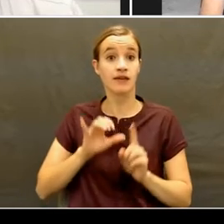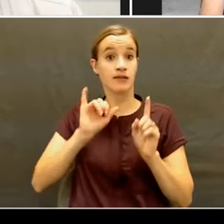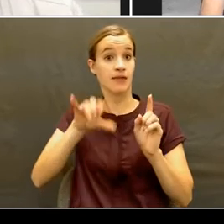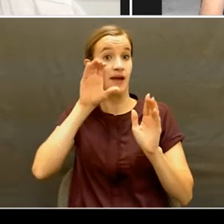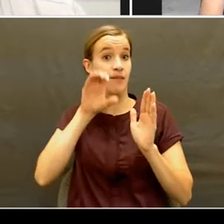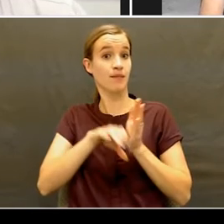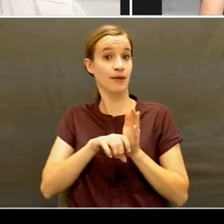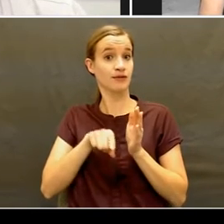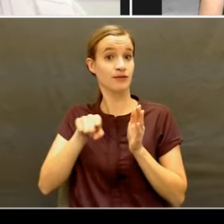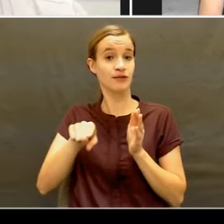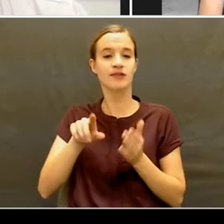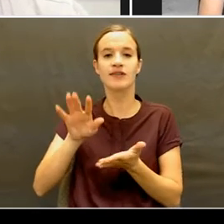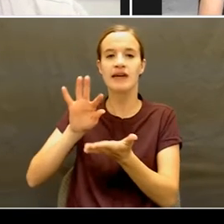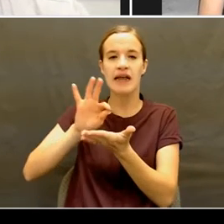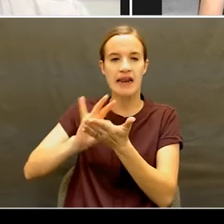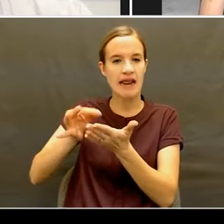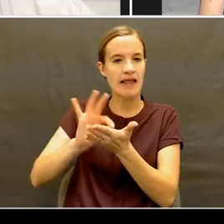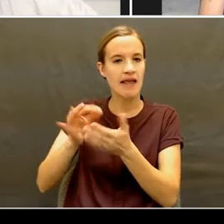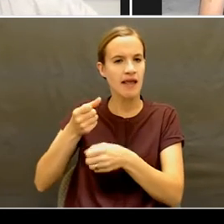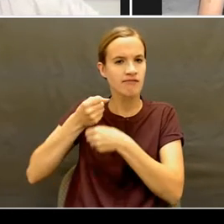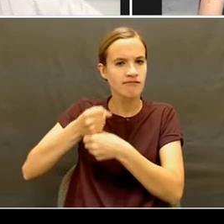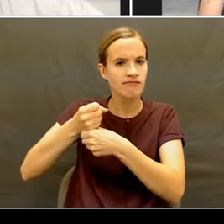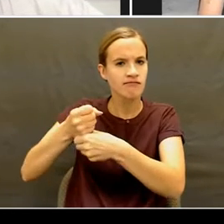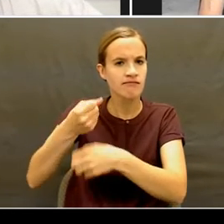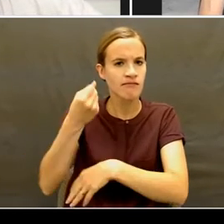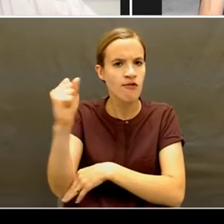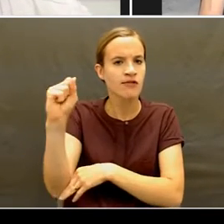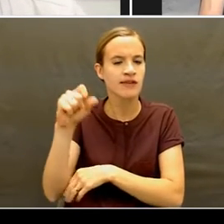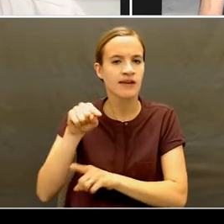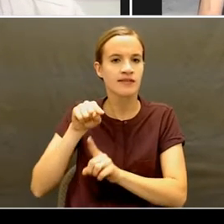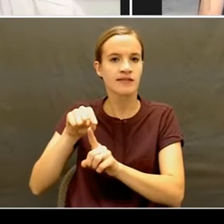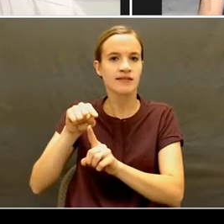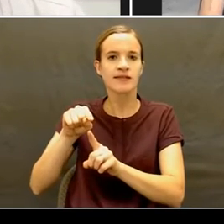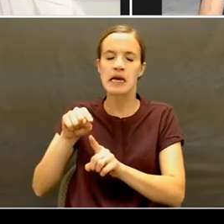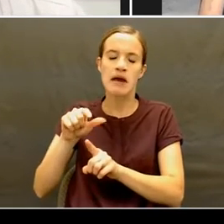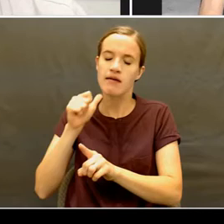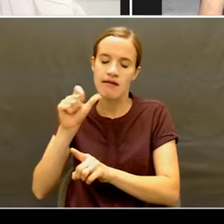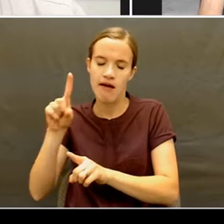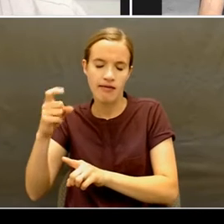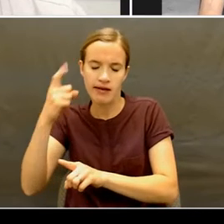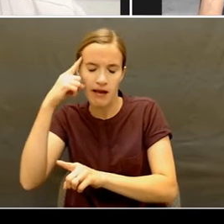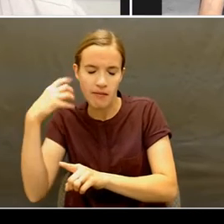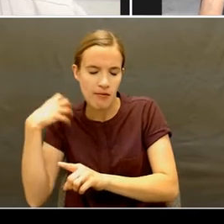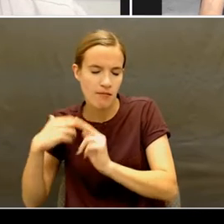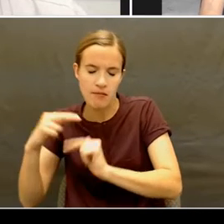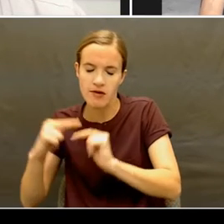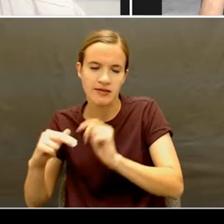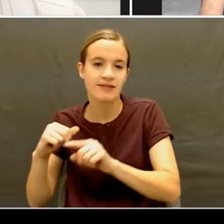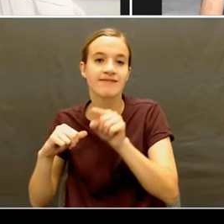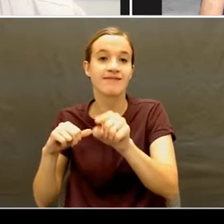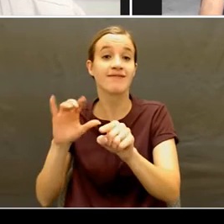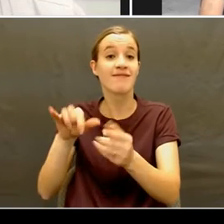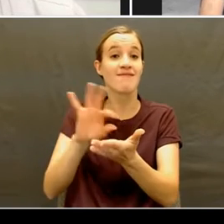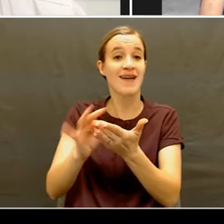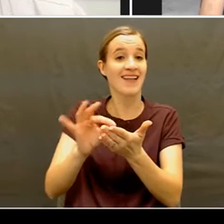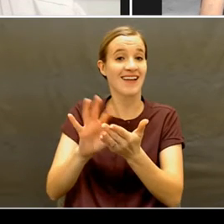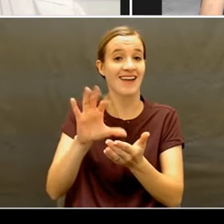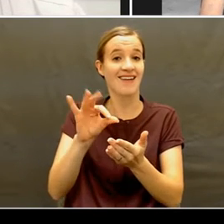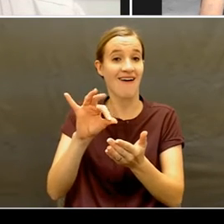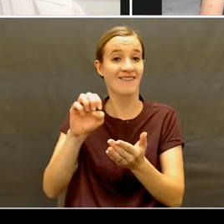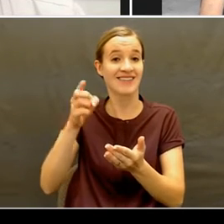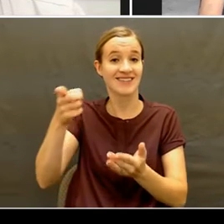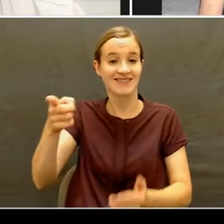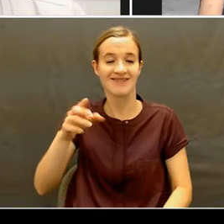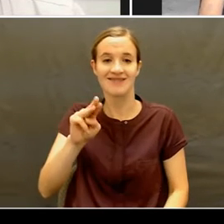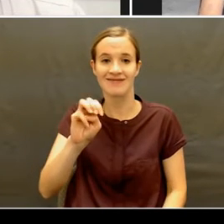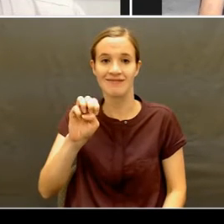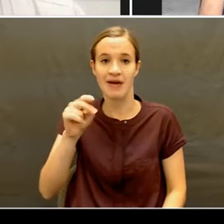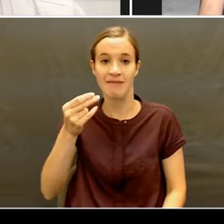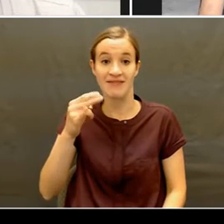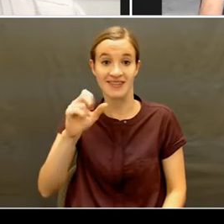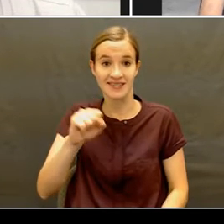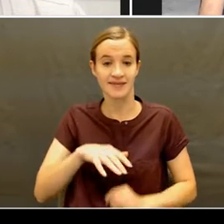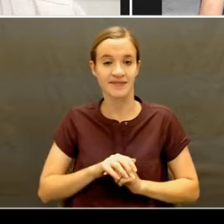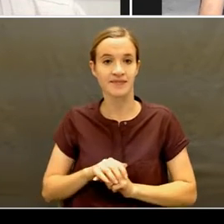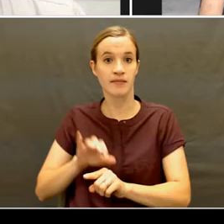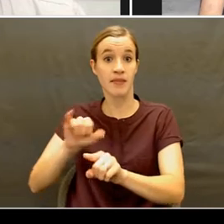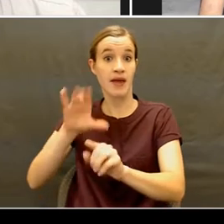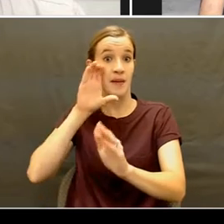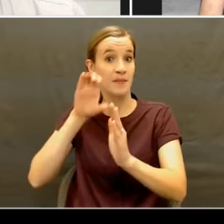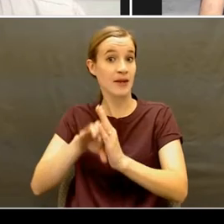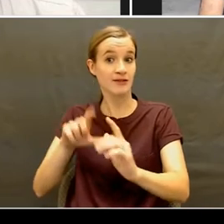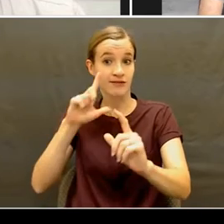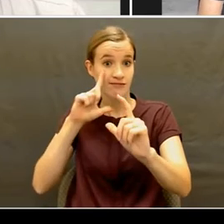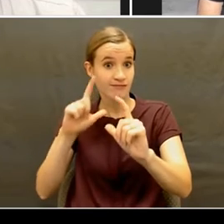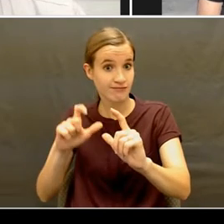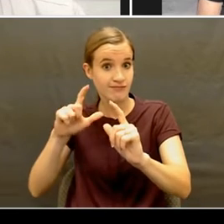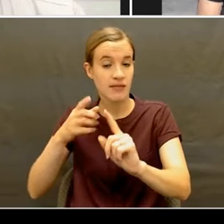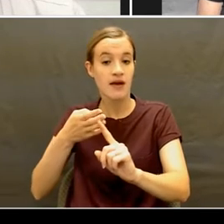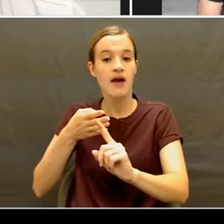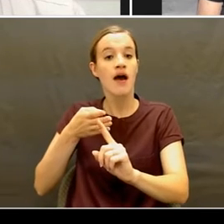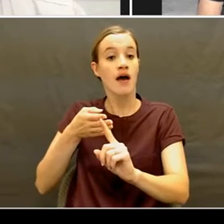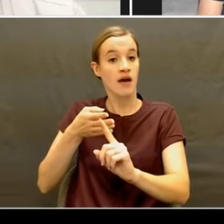Medicaid office. That's a little after the ADA, and we were definitely wanting to, I mean services